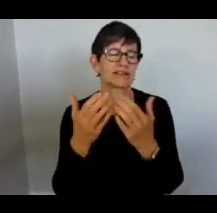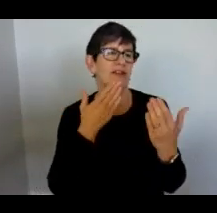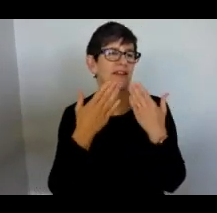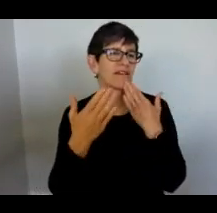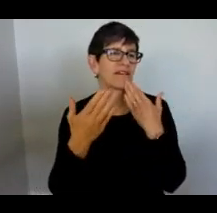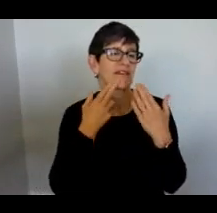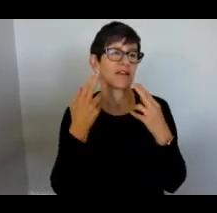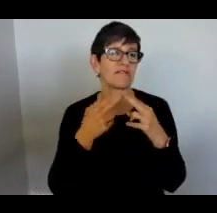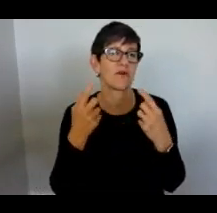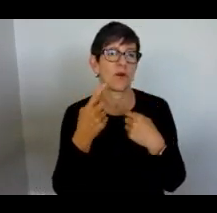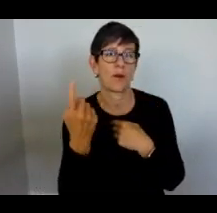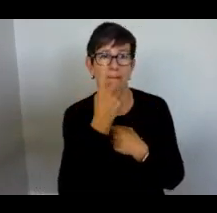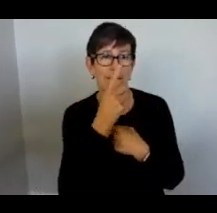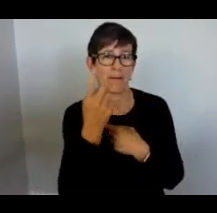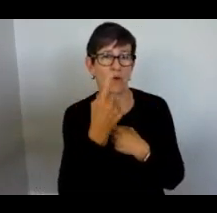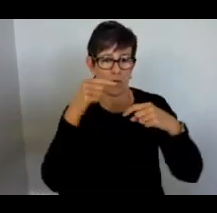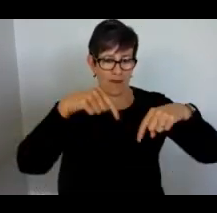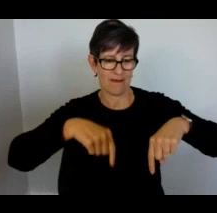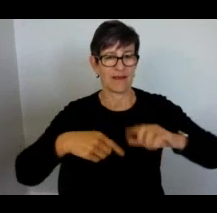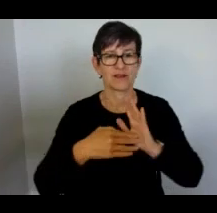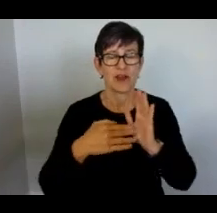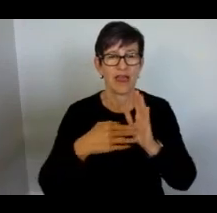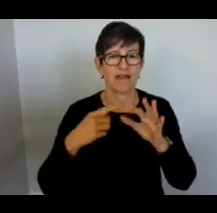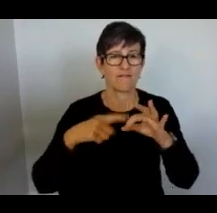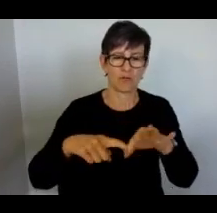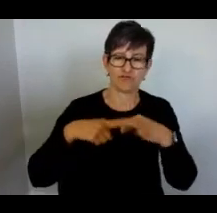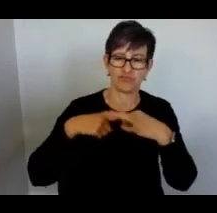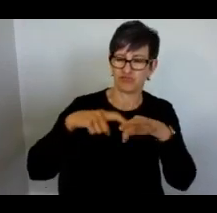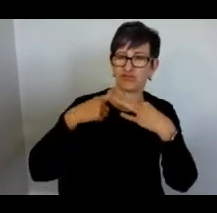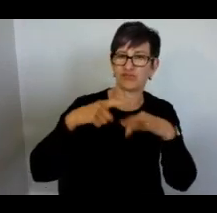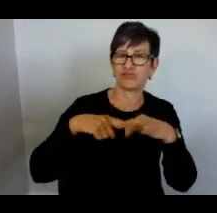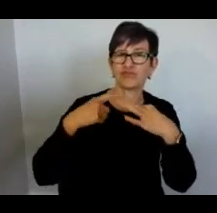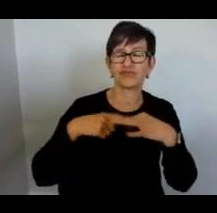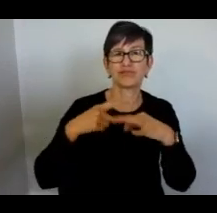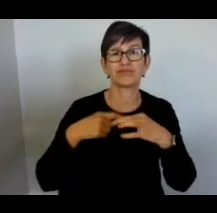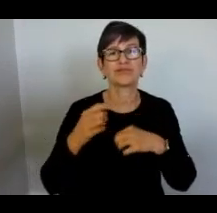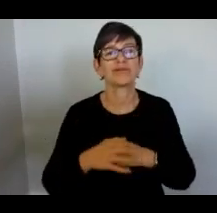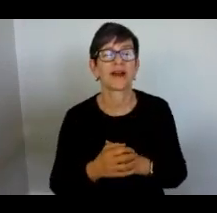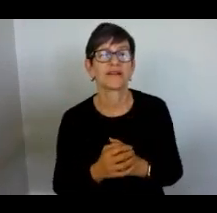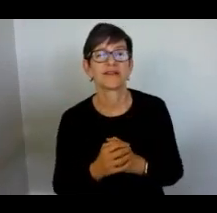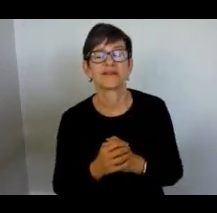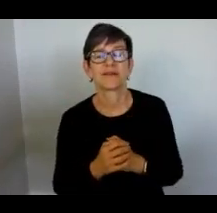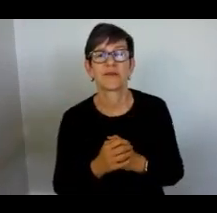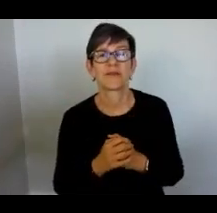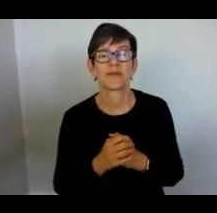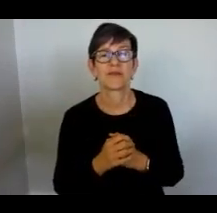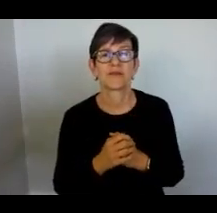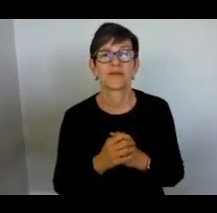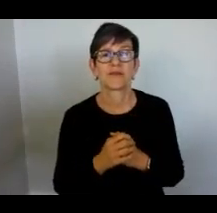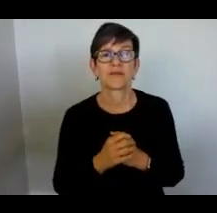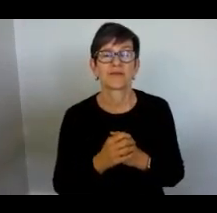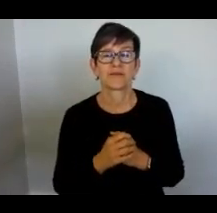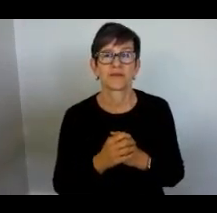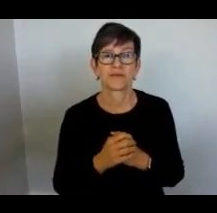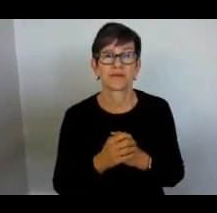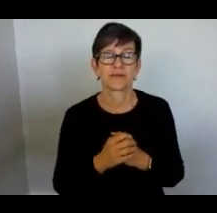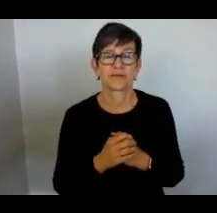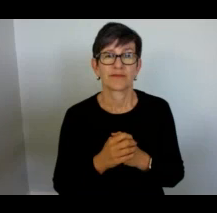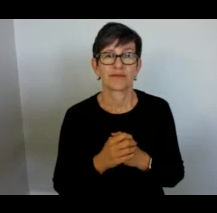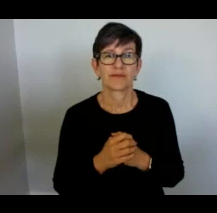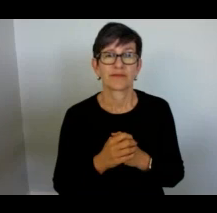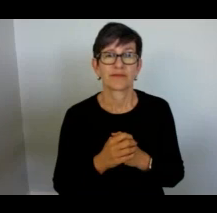audience for asking all of your burning questions as we went along today. I will just say we do have